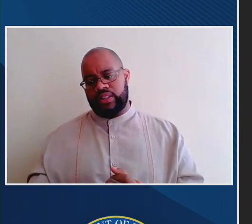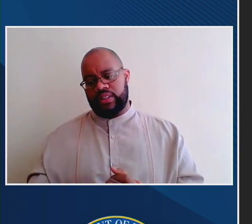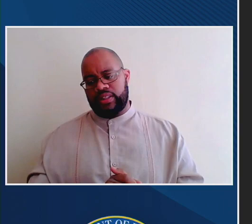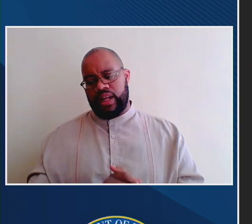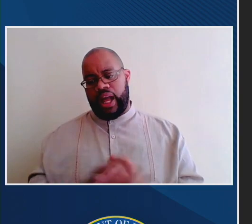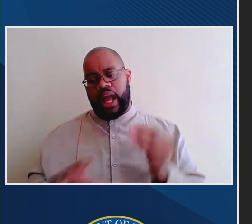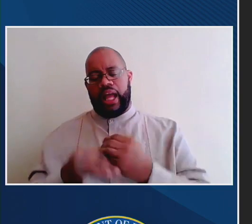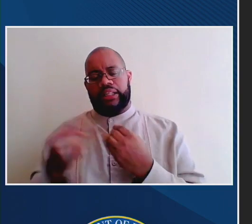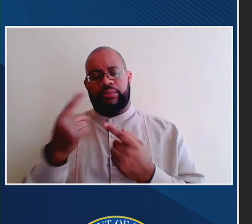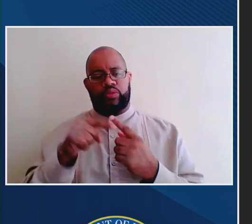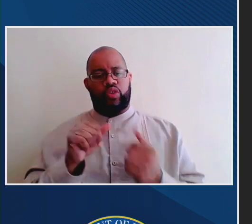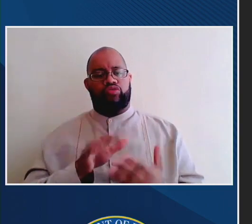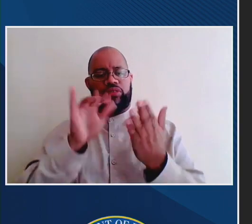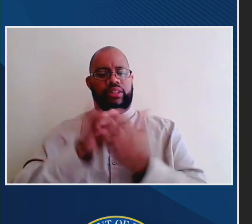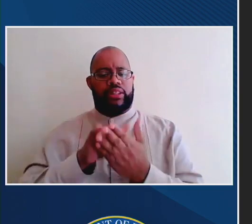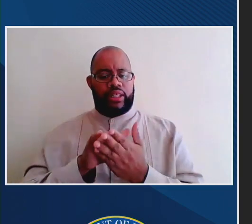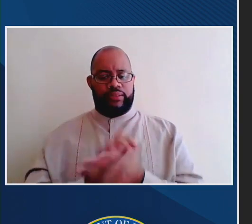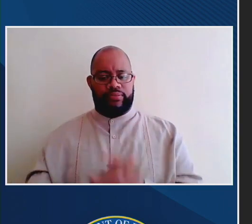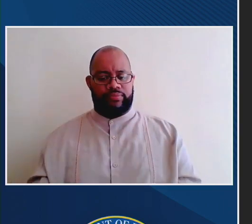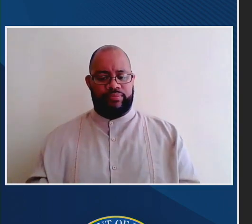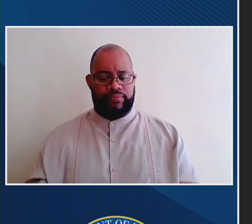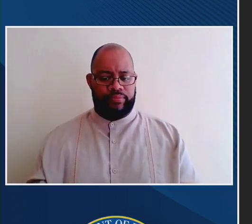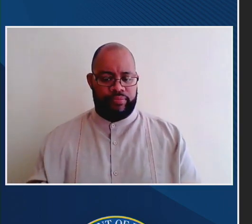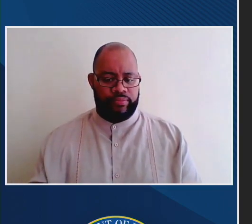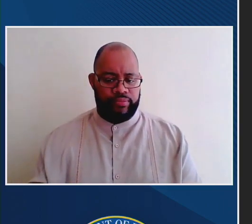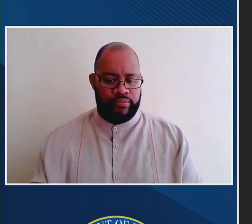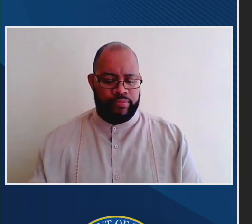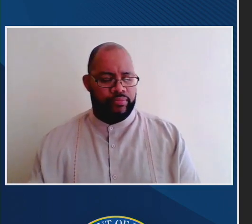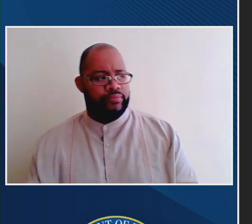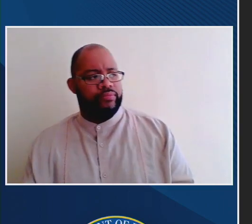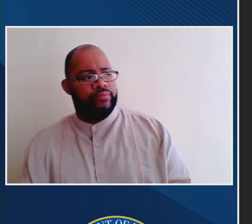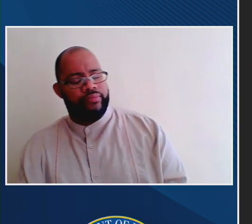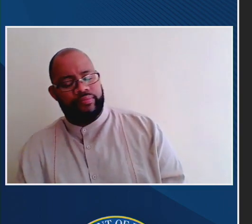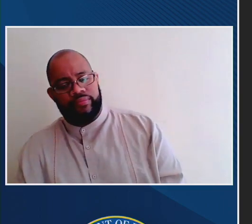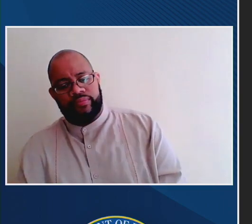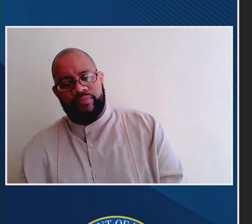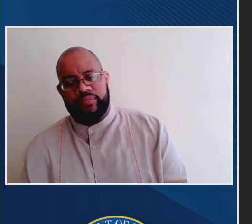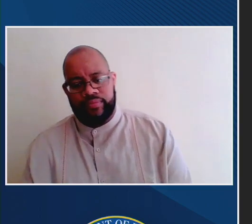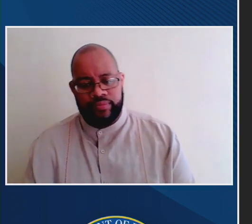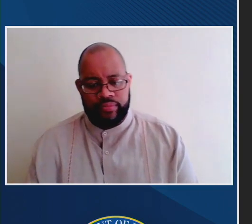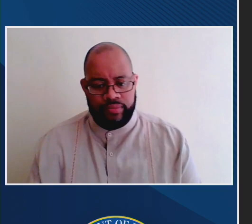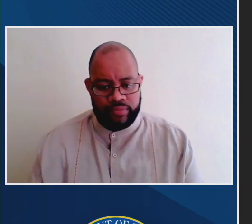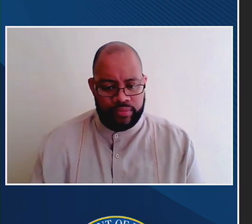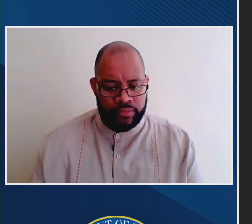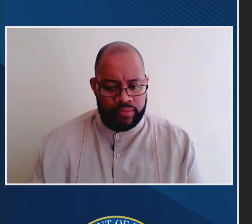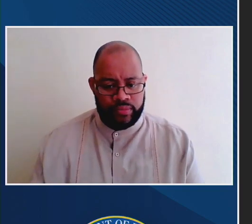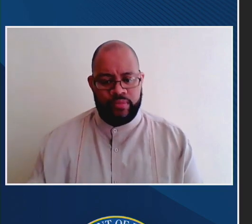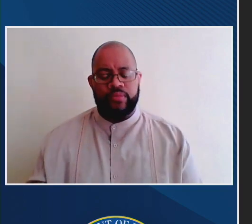address in the preamble to NPRM. You know, how that would- what that interaction would be that we would